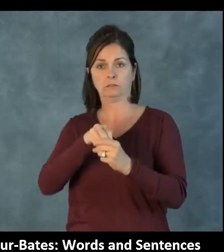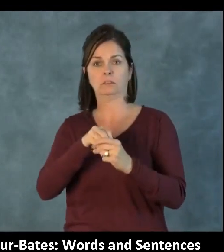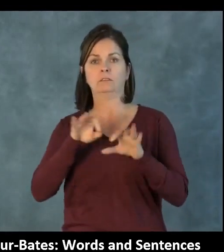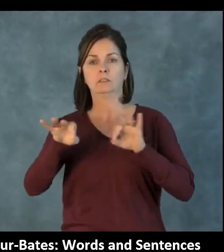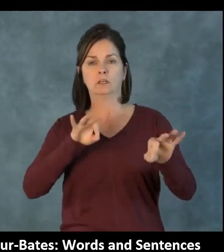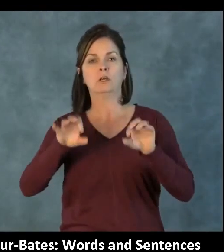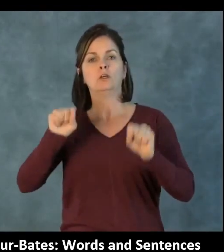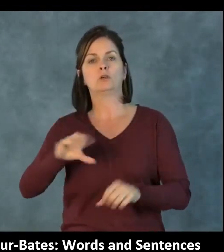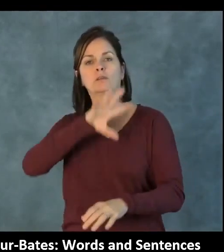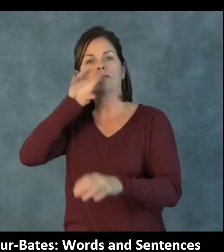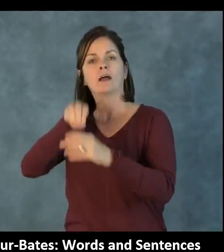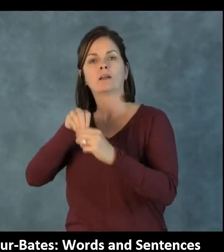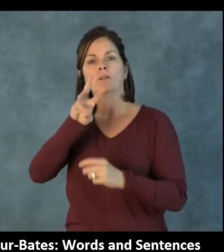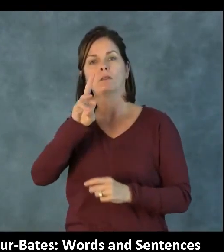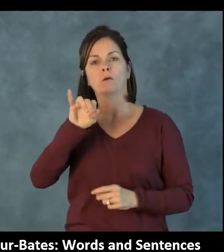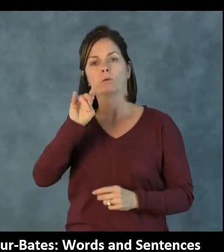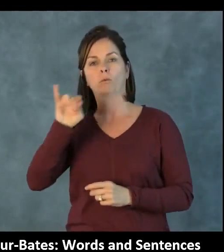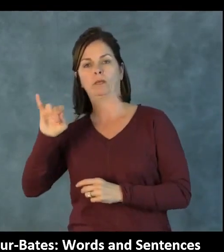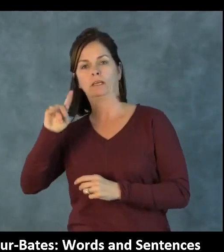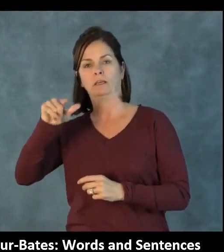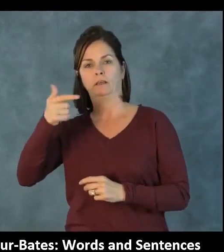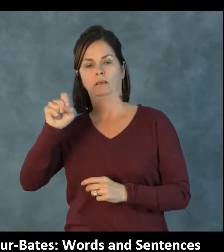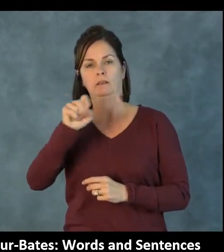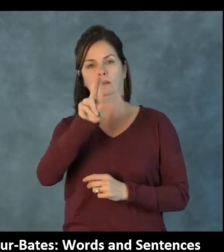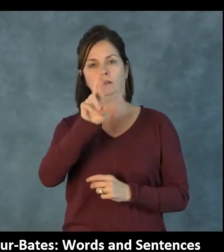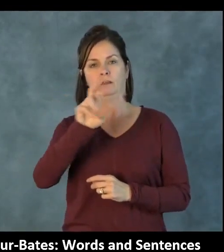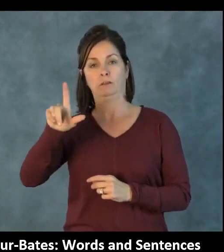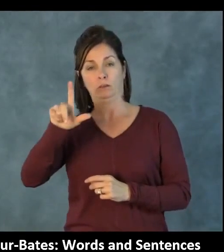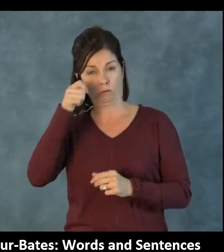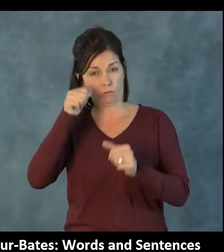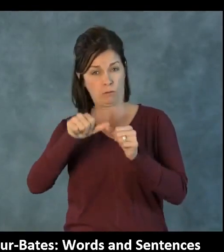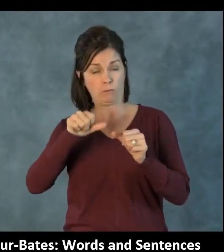on the wiki page. The URL was sent to you